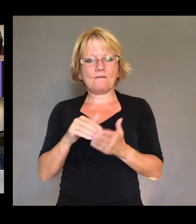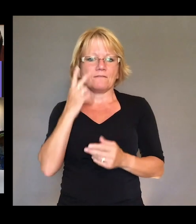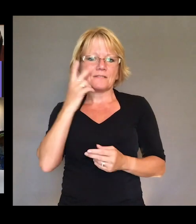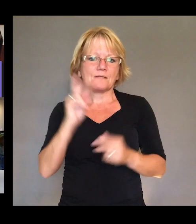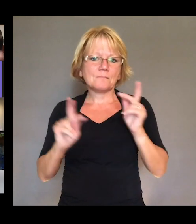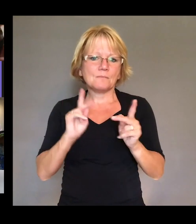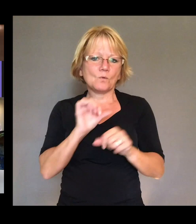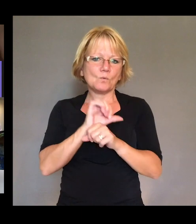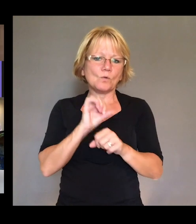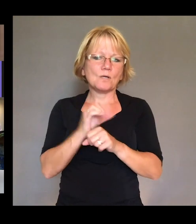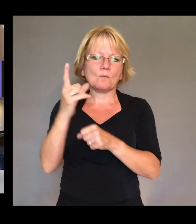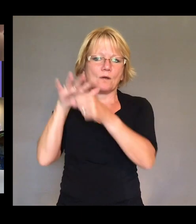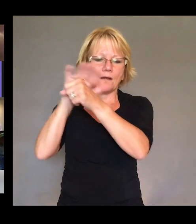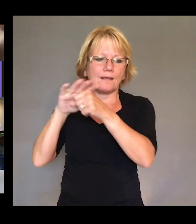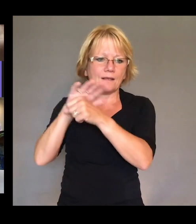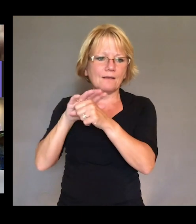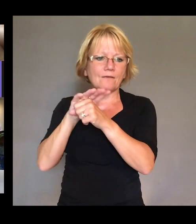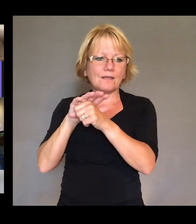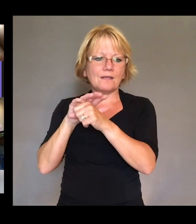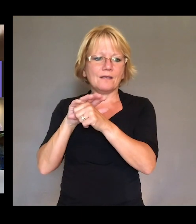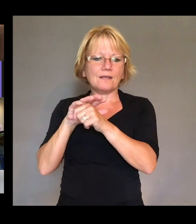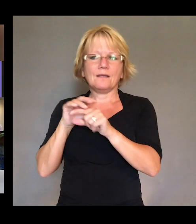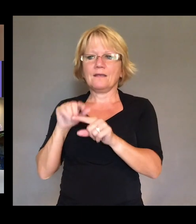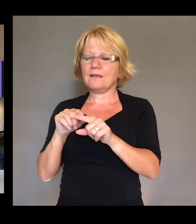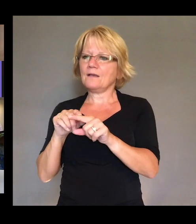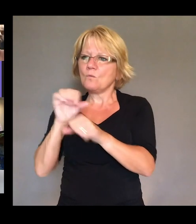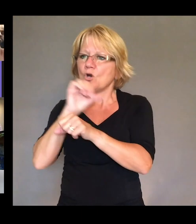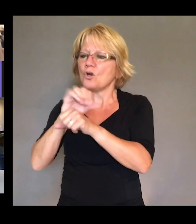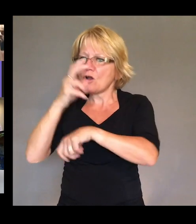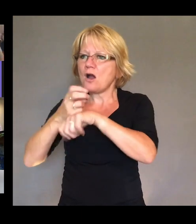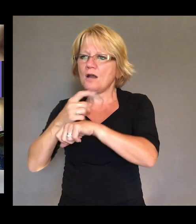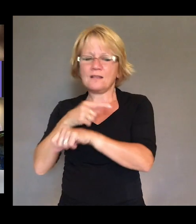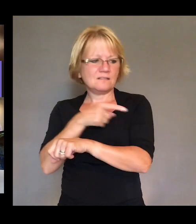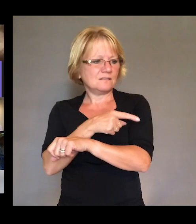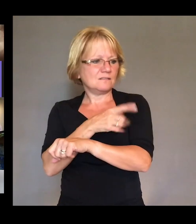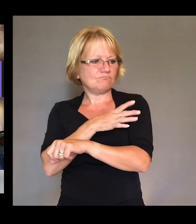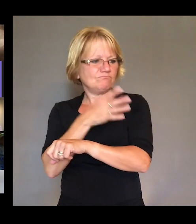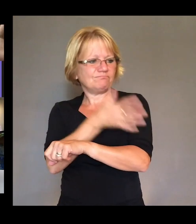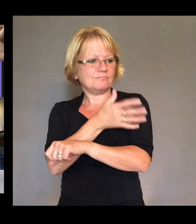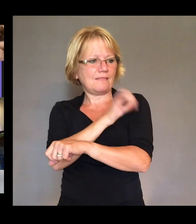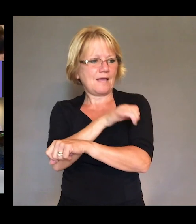who are kind of doing work in a certain area, then kind of be hateful in another area. And it's like, well,